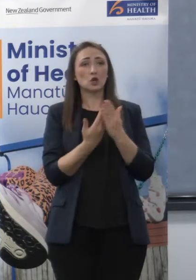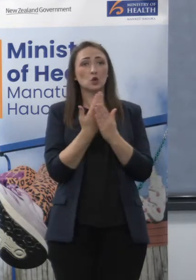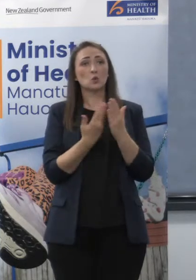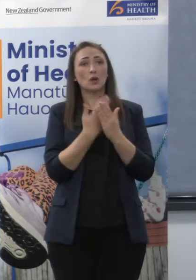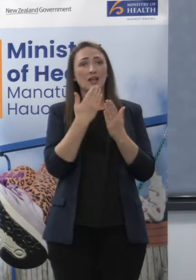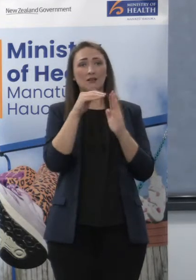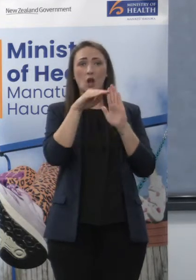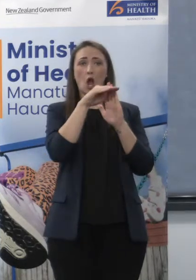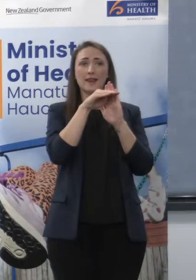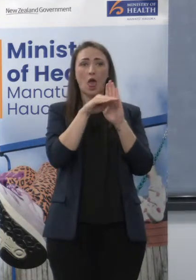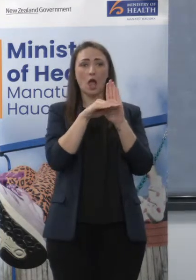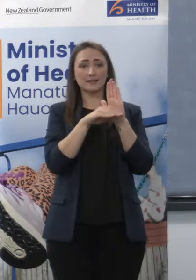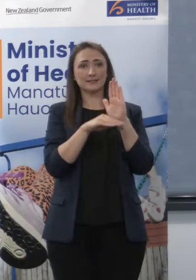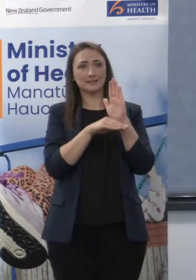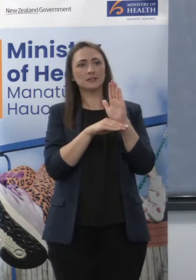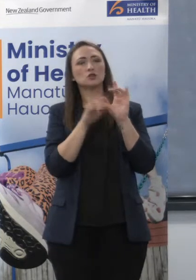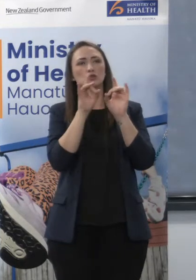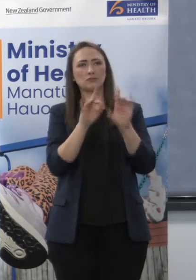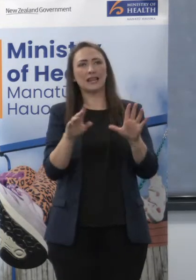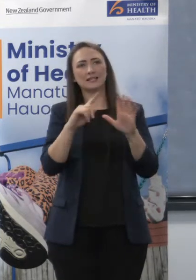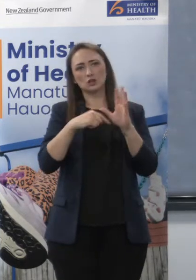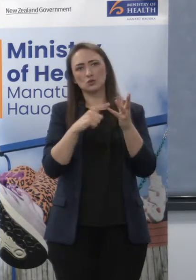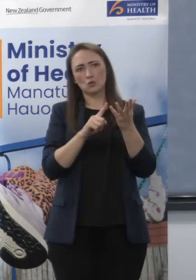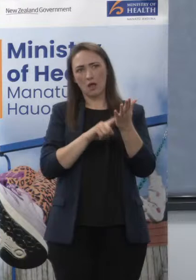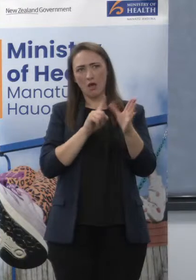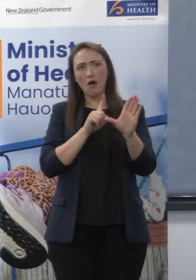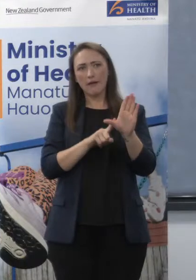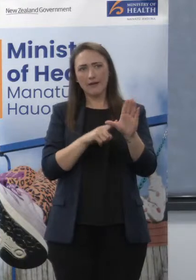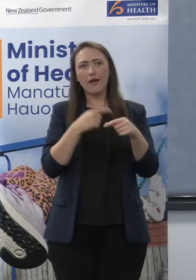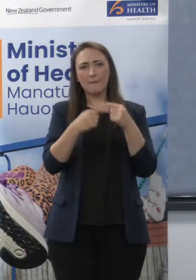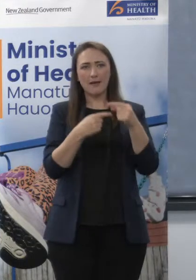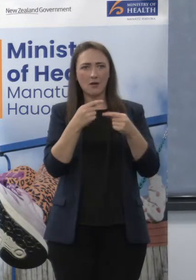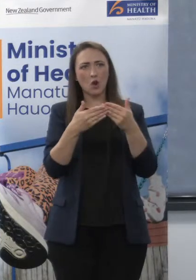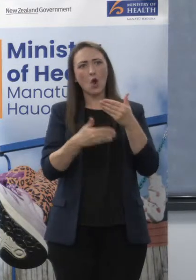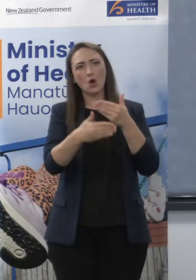three month phase, but we are developing guidelines, which we will be working on over the next six weeks, and we hope to